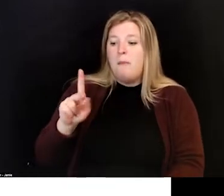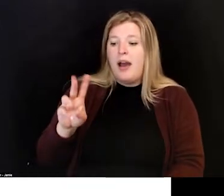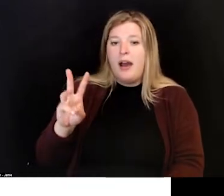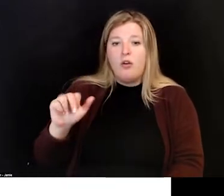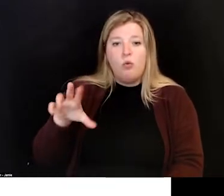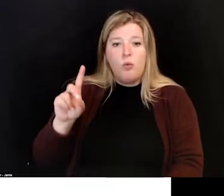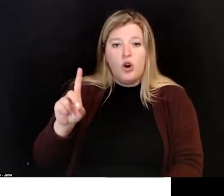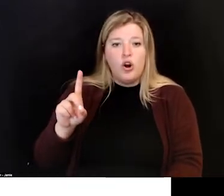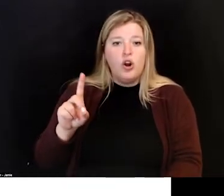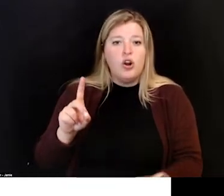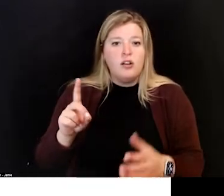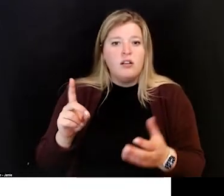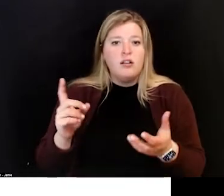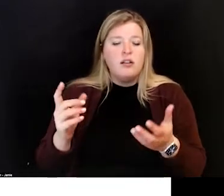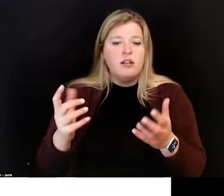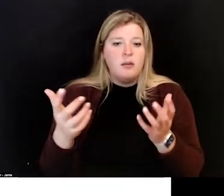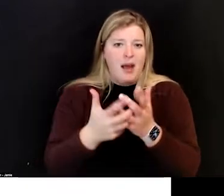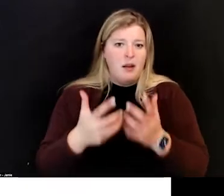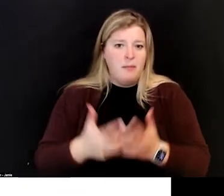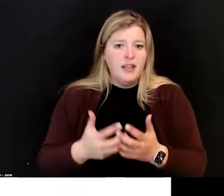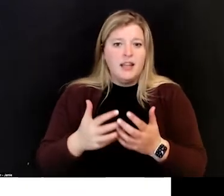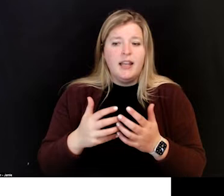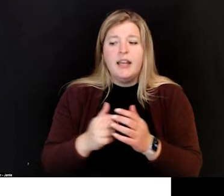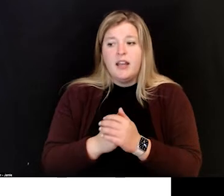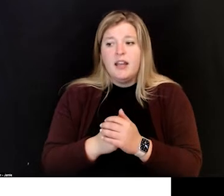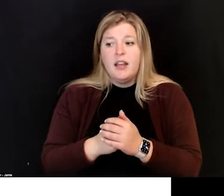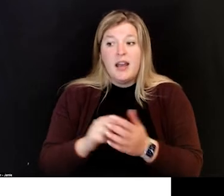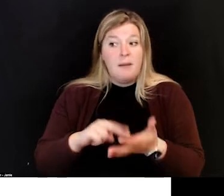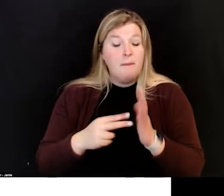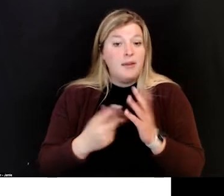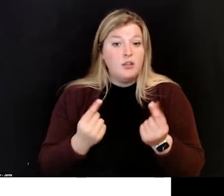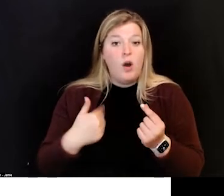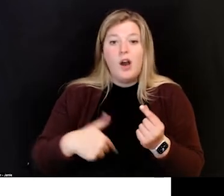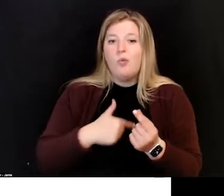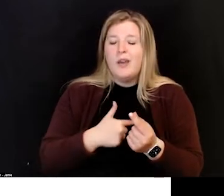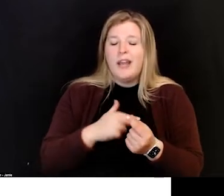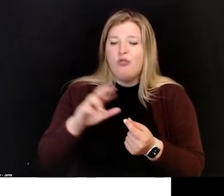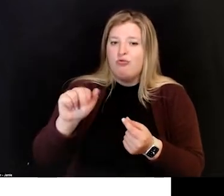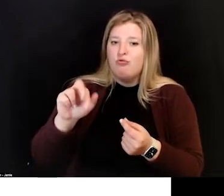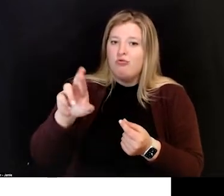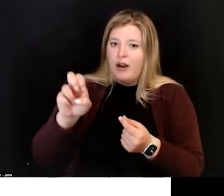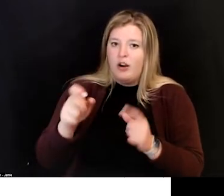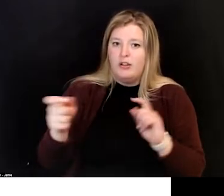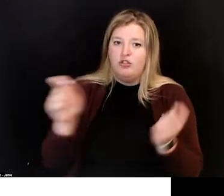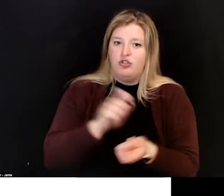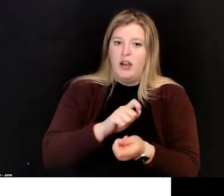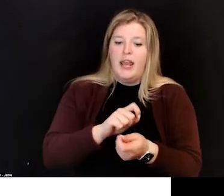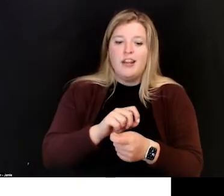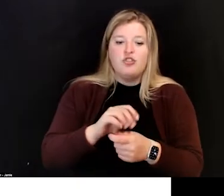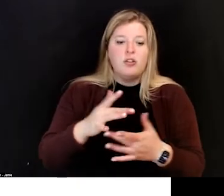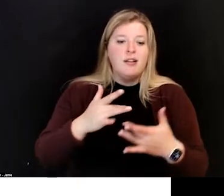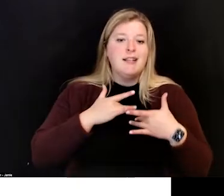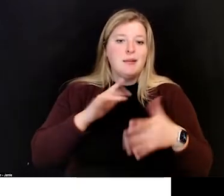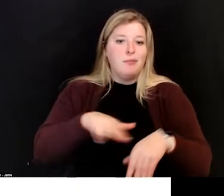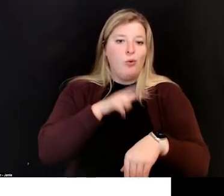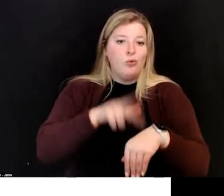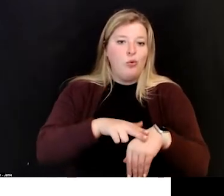but really means that we rarely change normative text. We rarely change the language of the guidelines themselves,